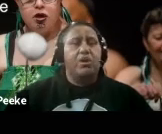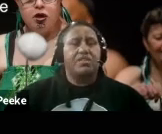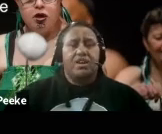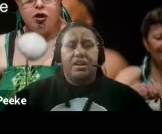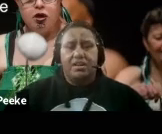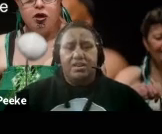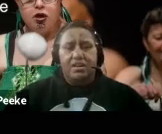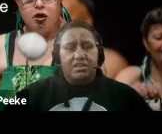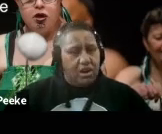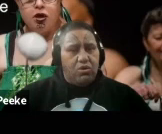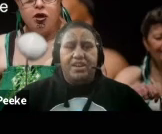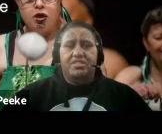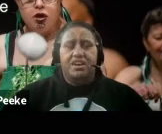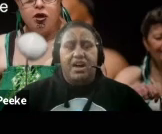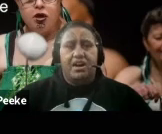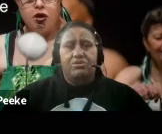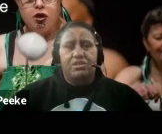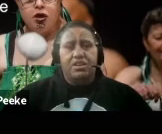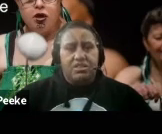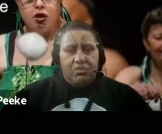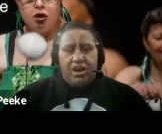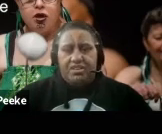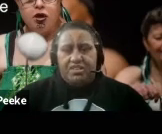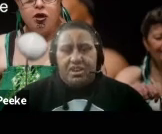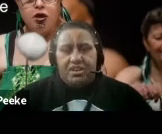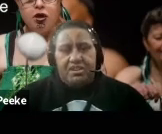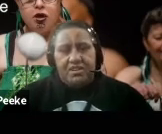ngā wawatā kia tau ai ki te ngākau, kia tau ai ki te tangata.